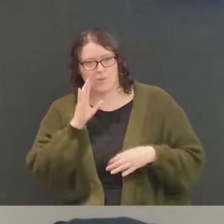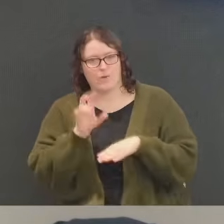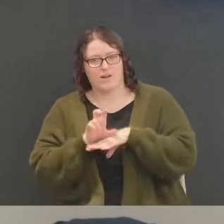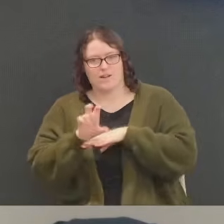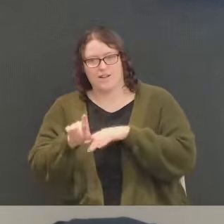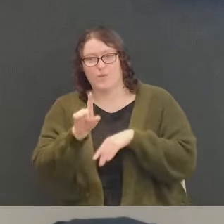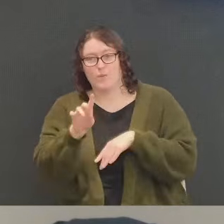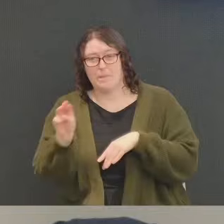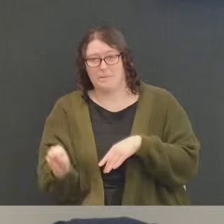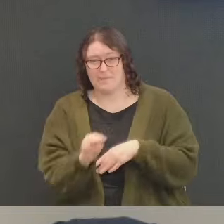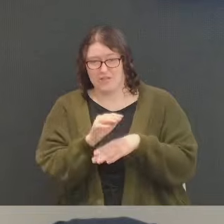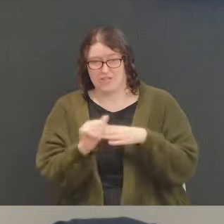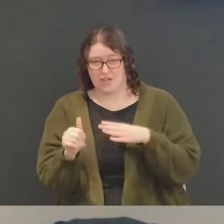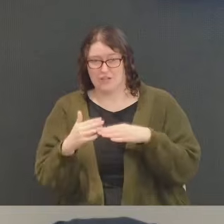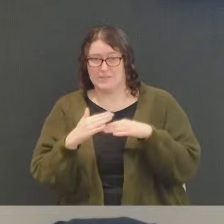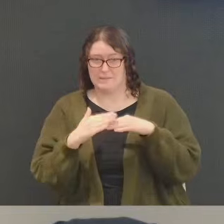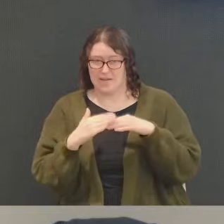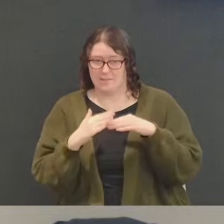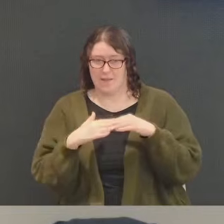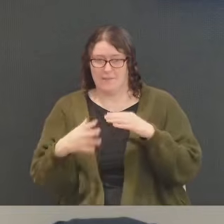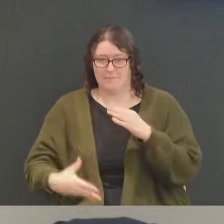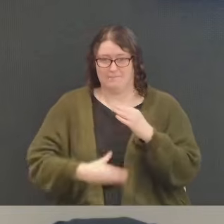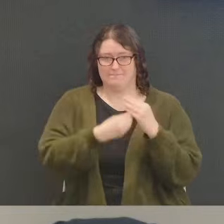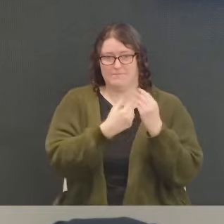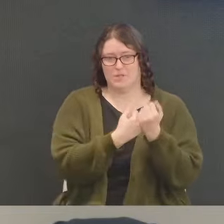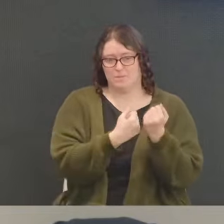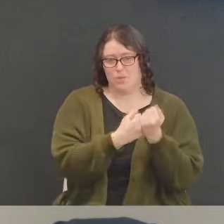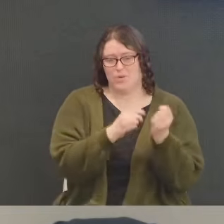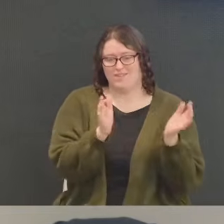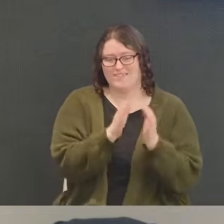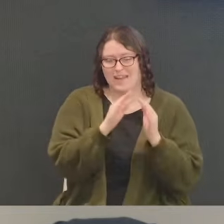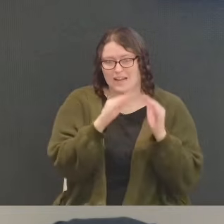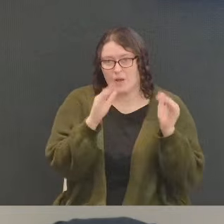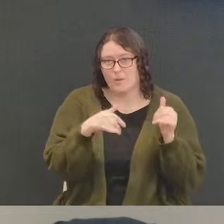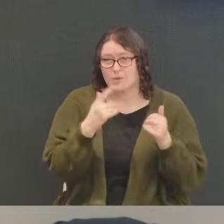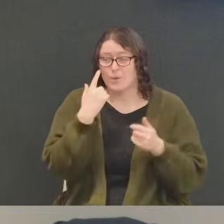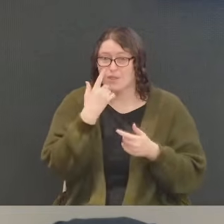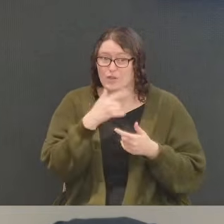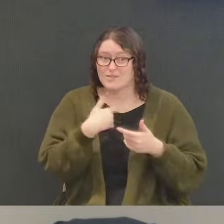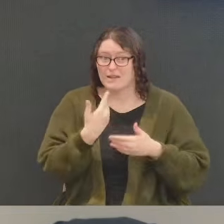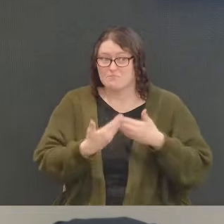dollars at least additional for tiny homes. It looks like we're moving. we're looking at a place